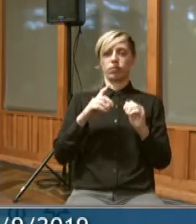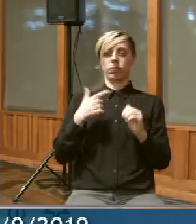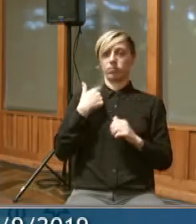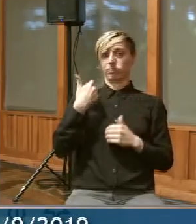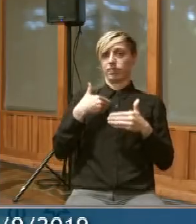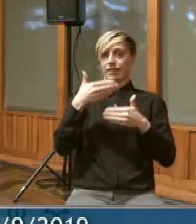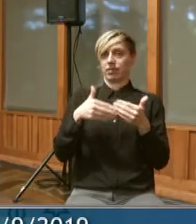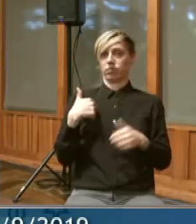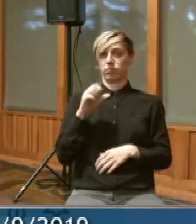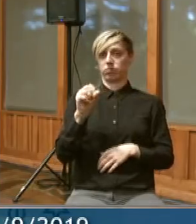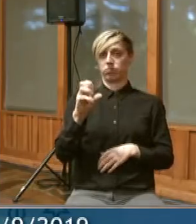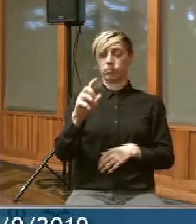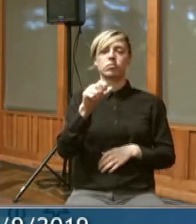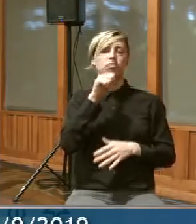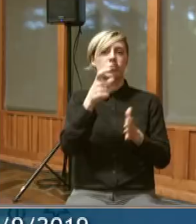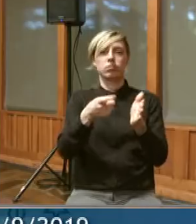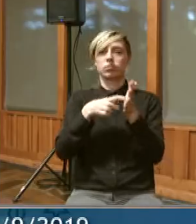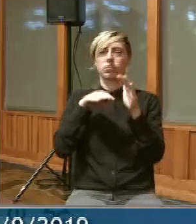UNDERSTANDABLE] THESE ARE THE FIRST ONES THAT